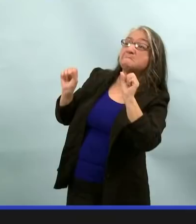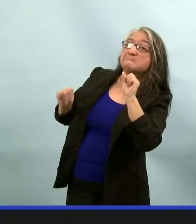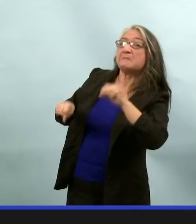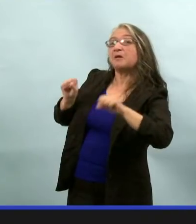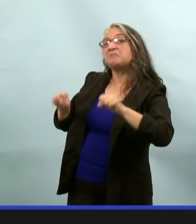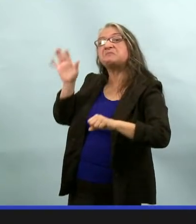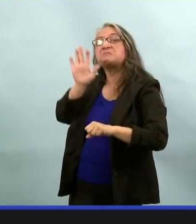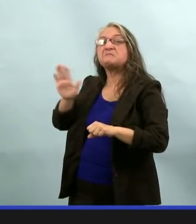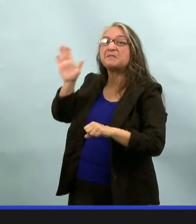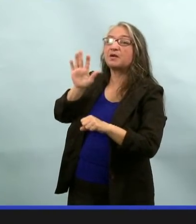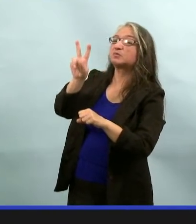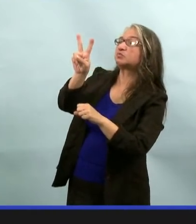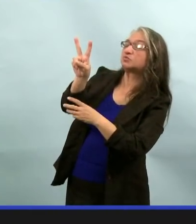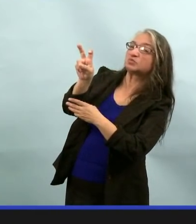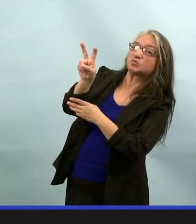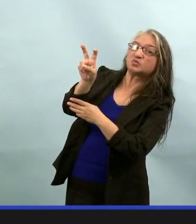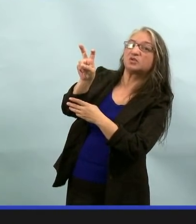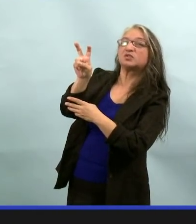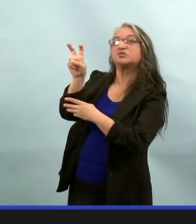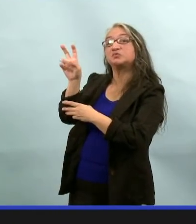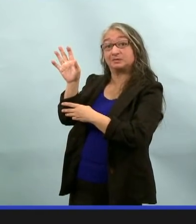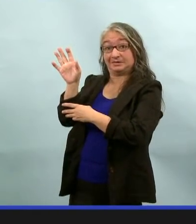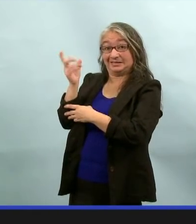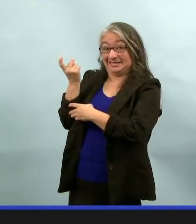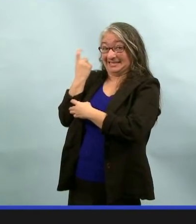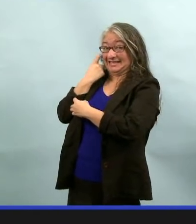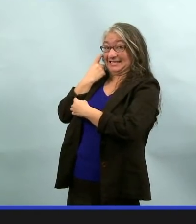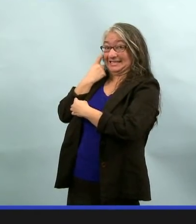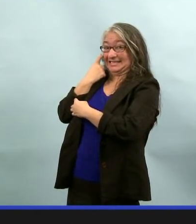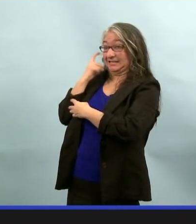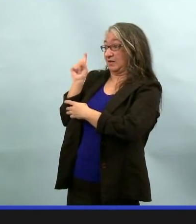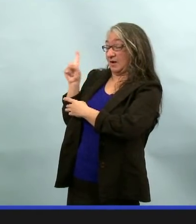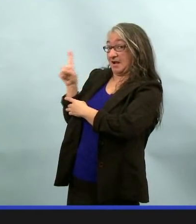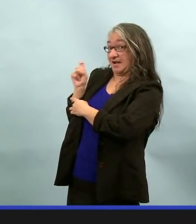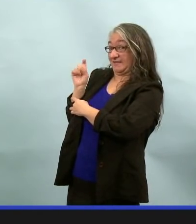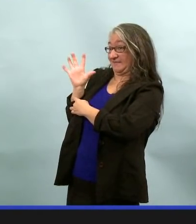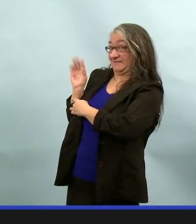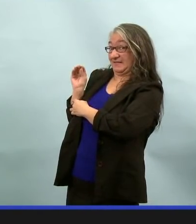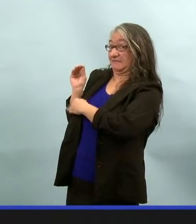150 up to 200 on the weekend what is what we're seeing now telling you based on the trajectory